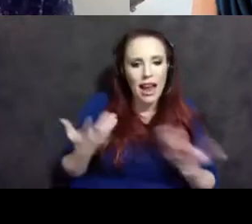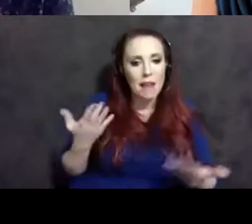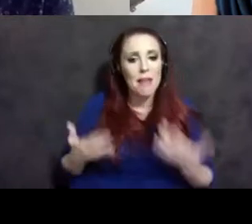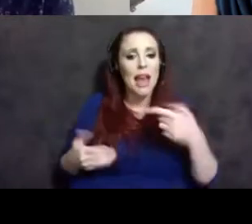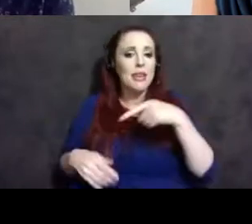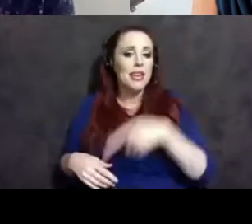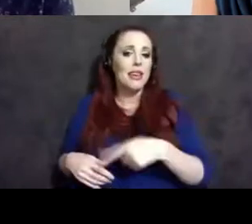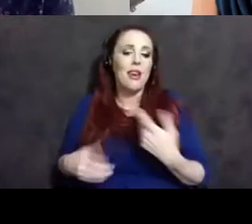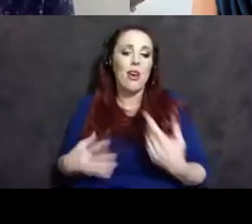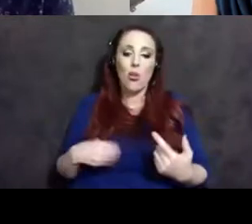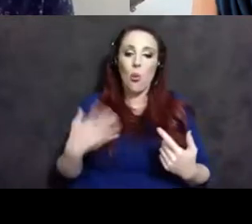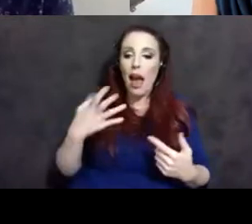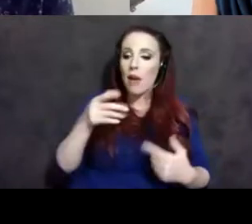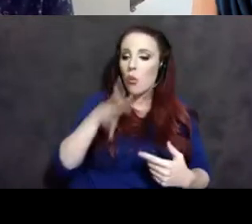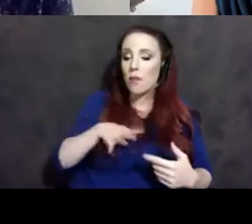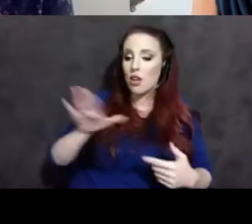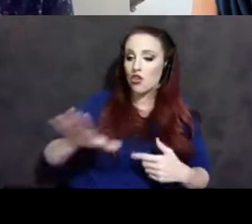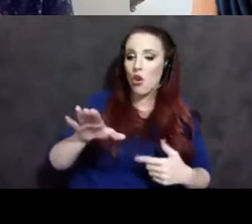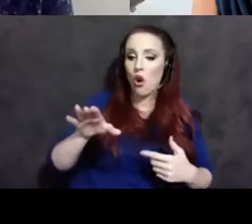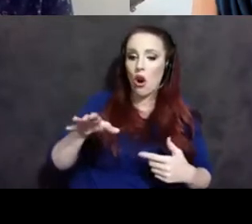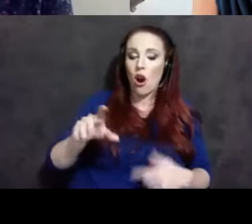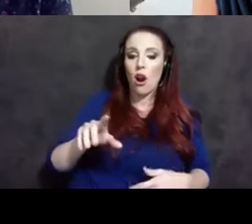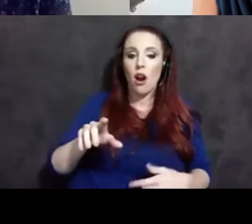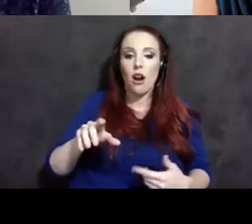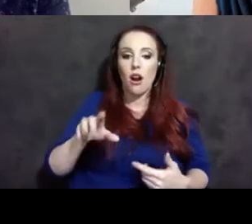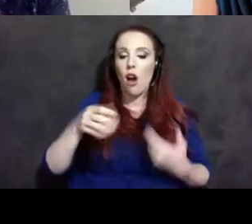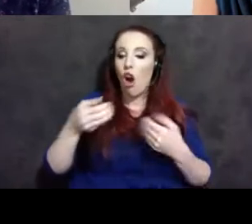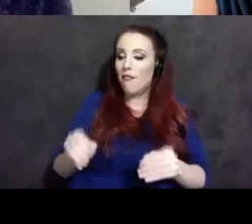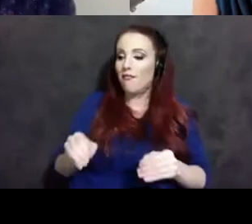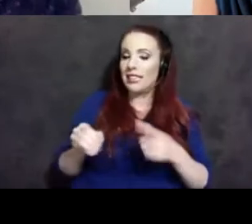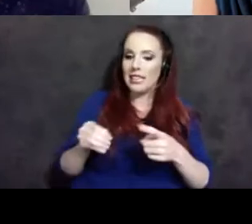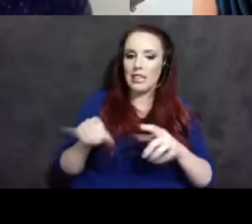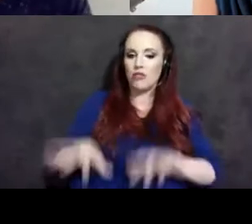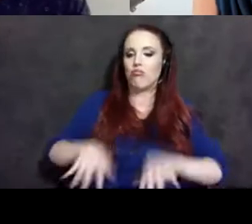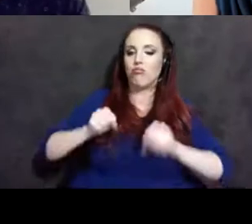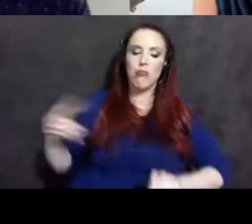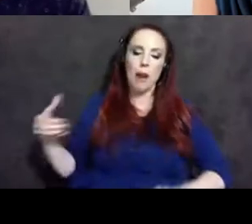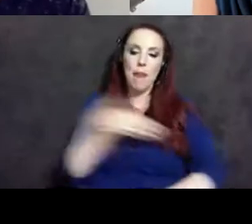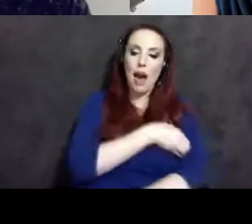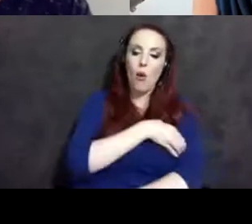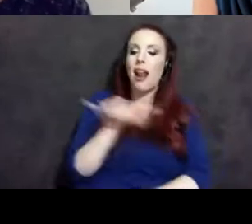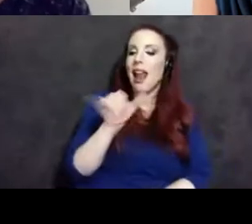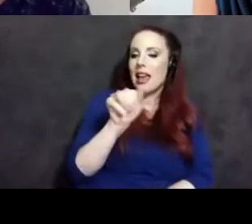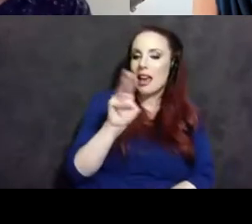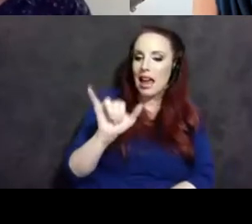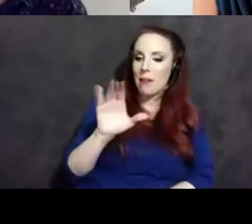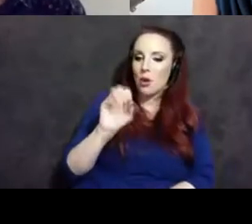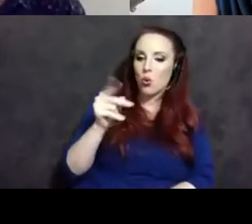did during the standoff in Central Park. It is the weaponization of whiteness that is violence.